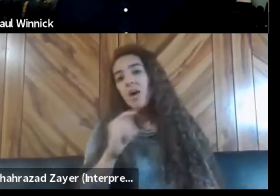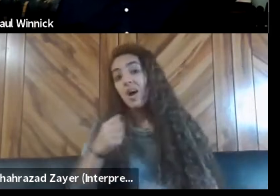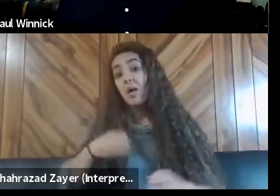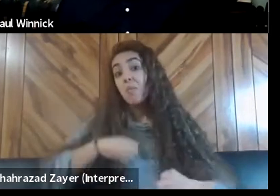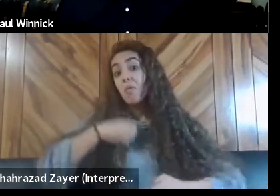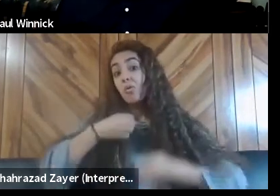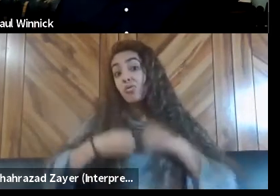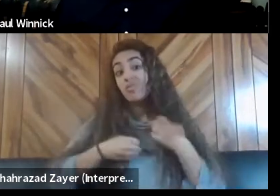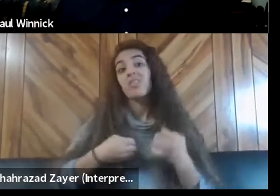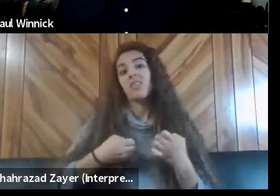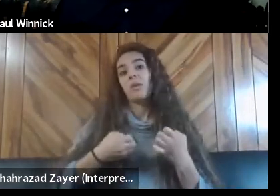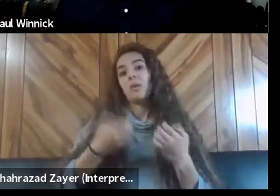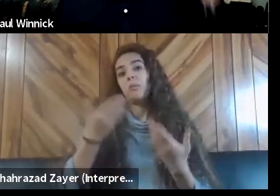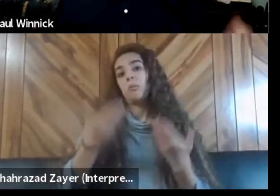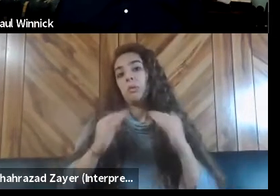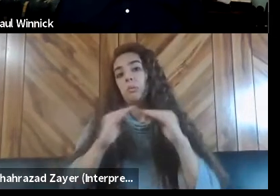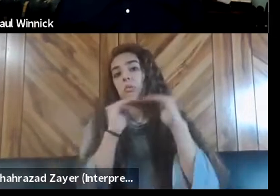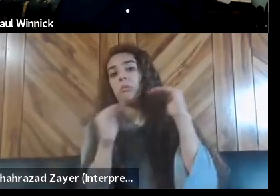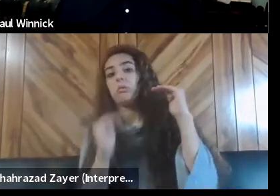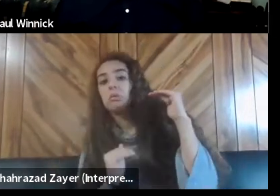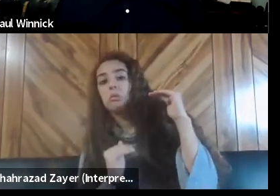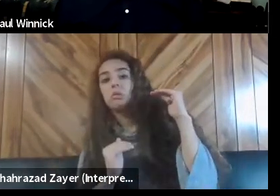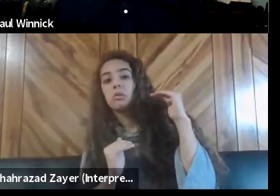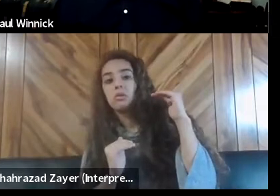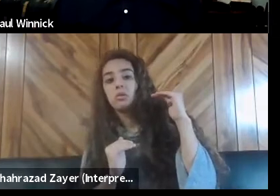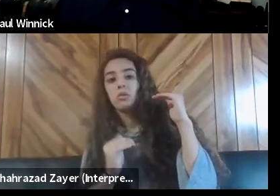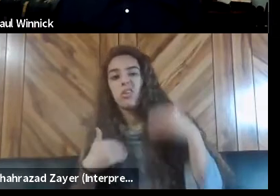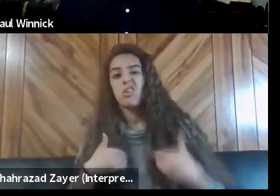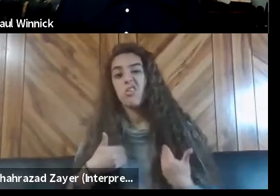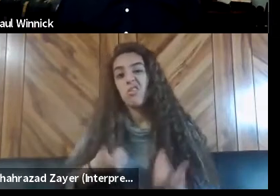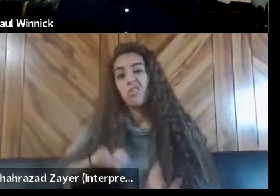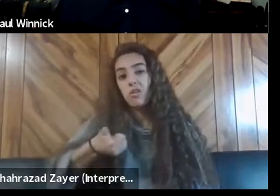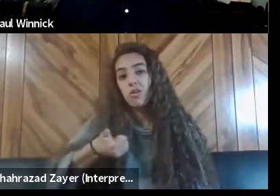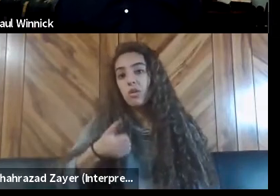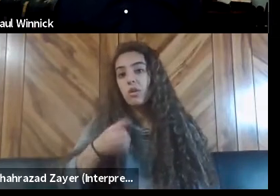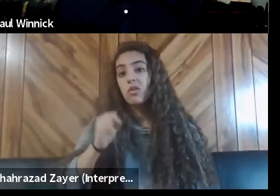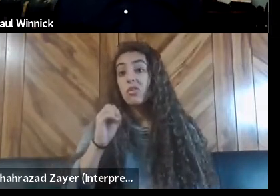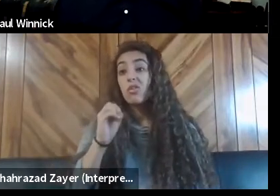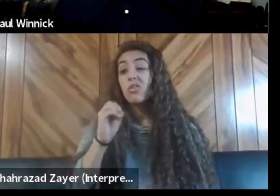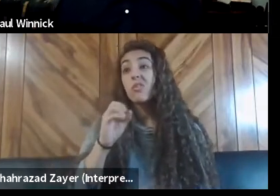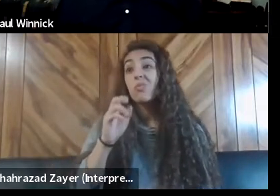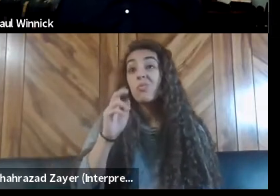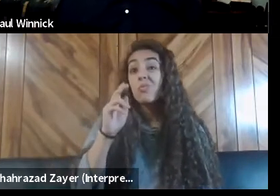that incongruence. And people tend not to respond to